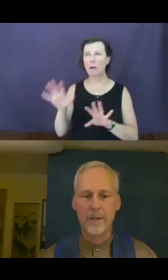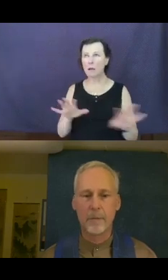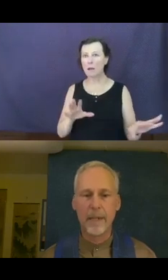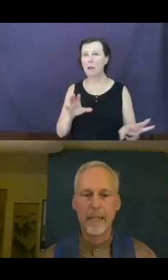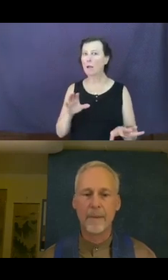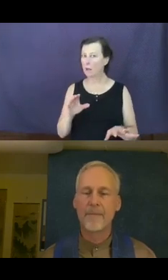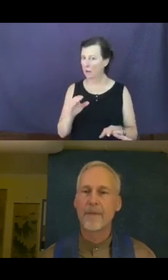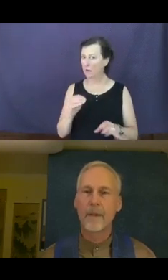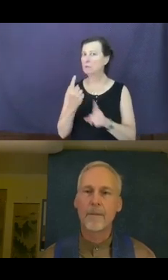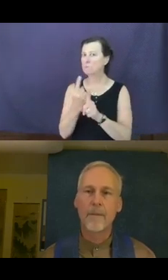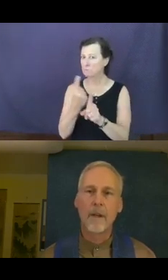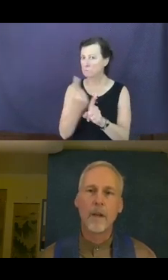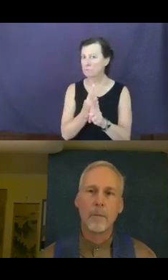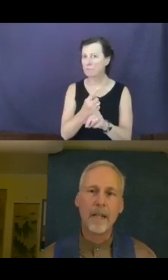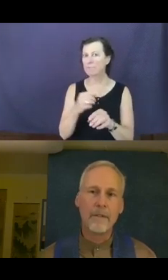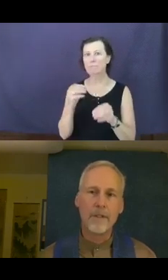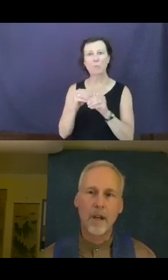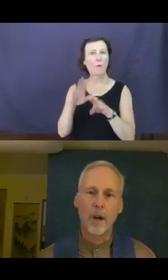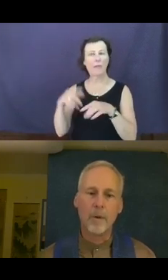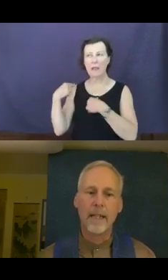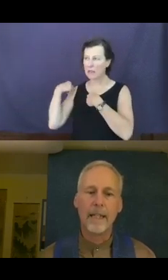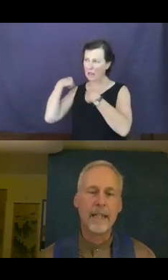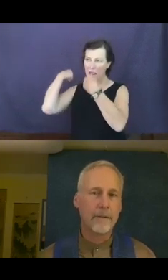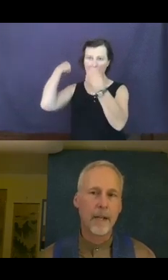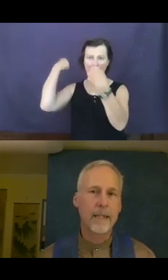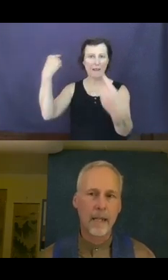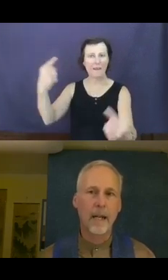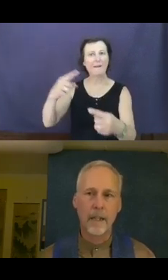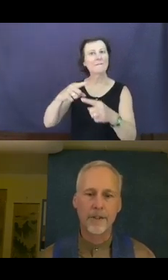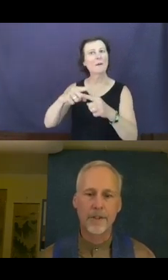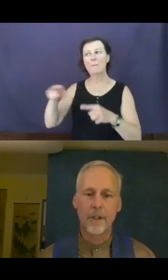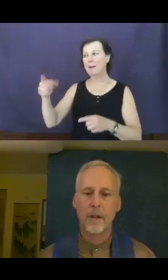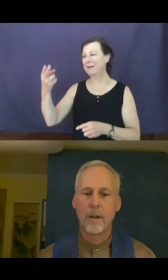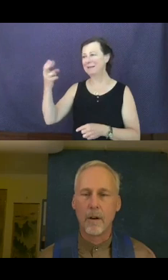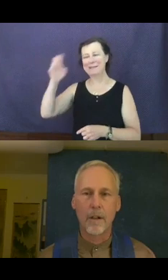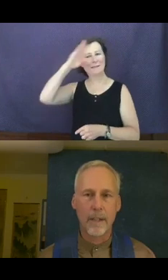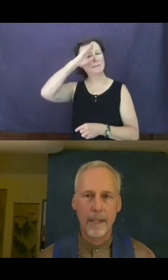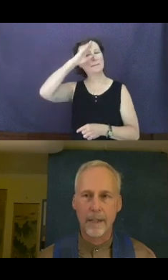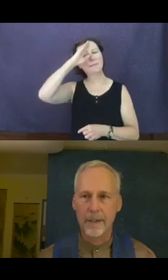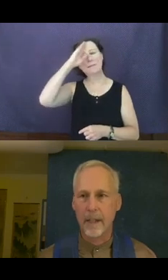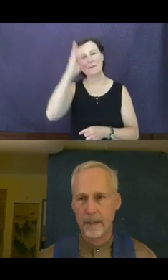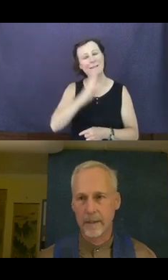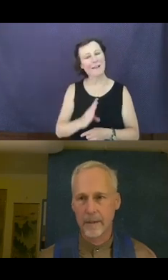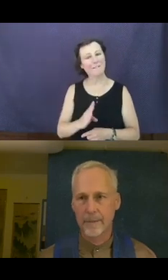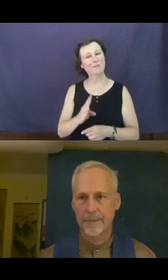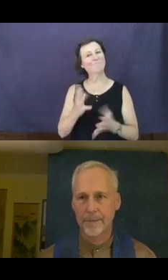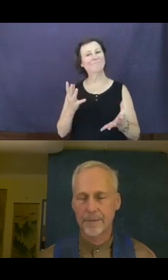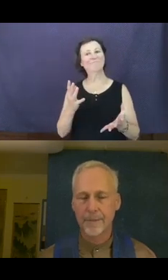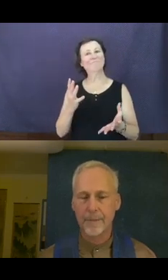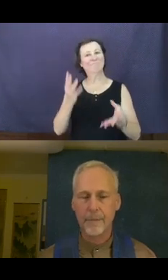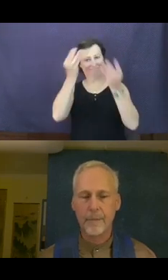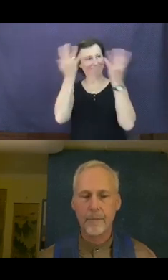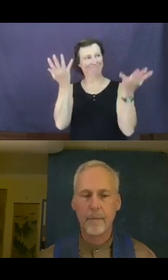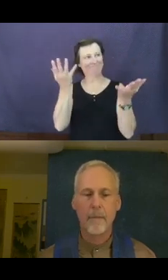to be. But even so he never acknowledged all that he had done.